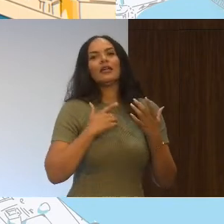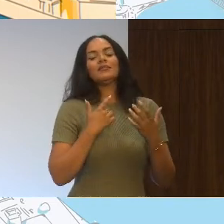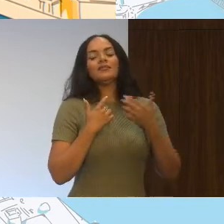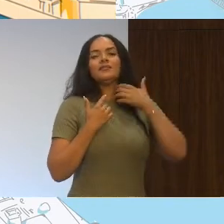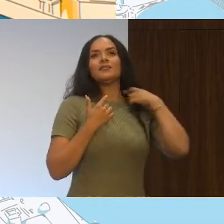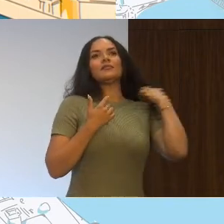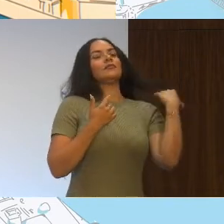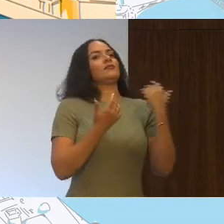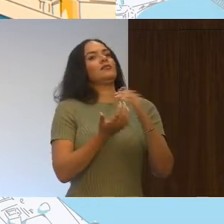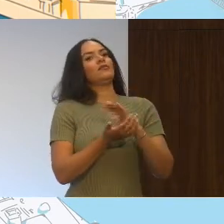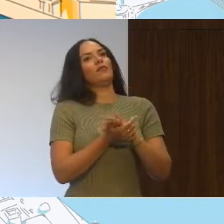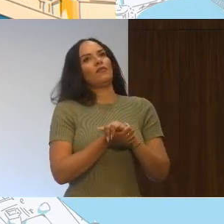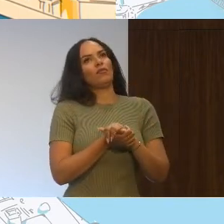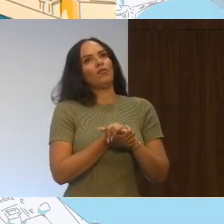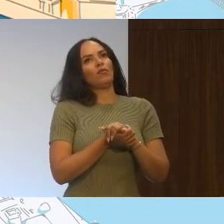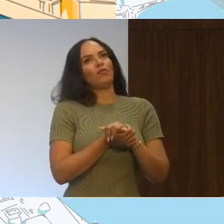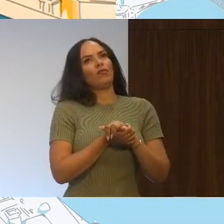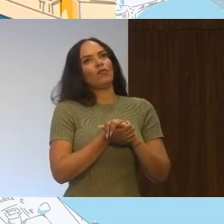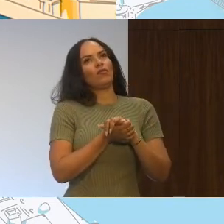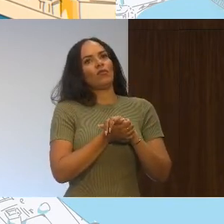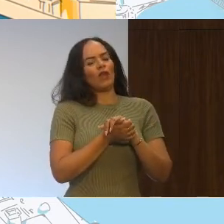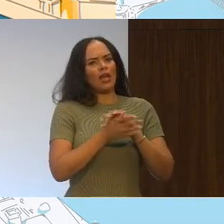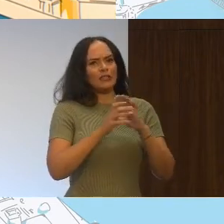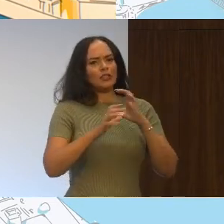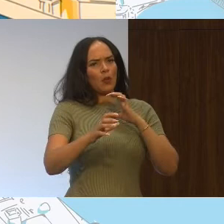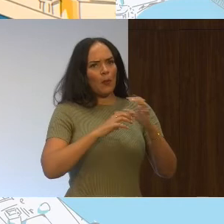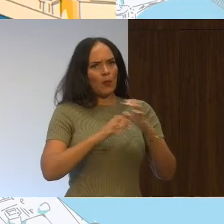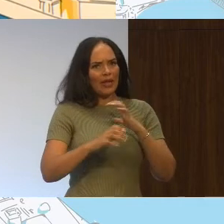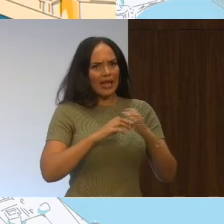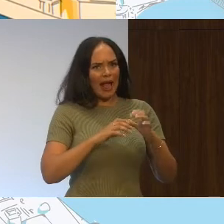the the biology behind the problem